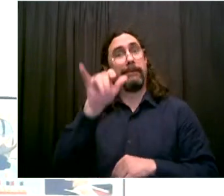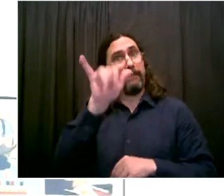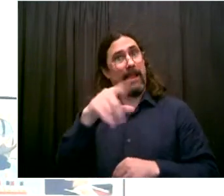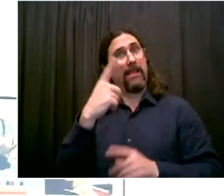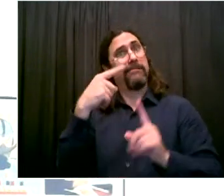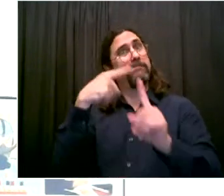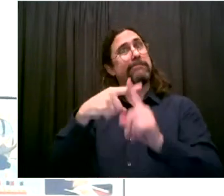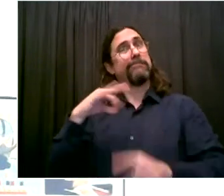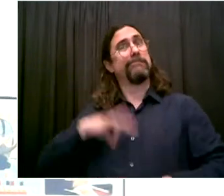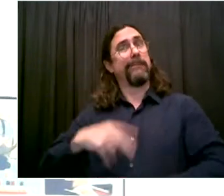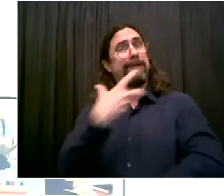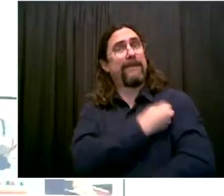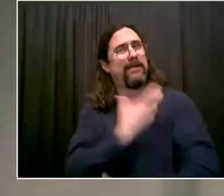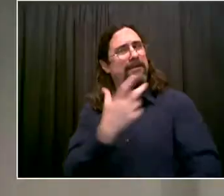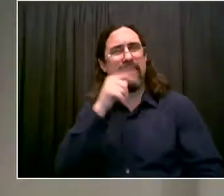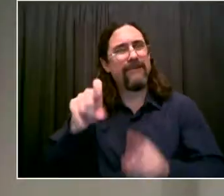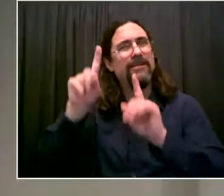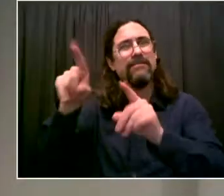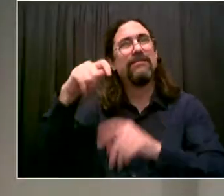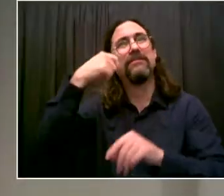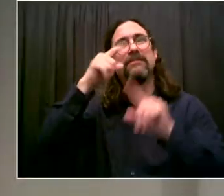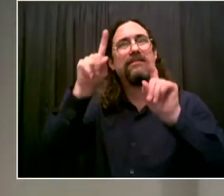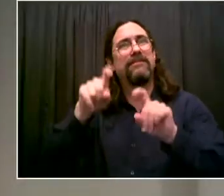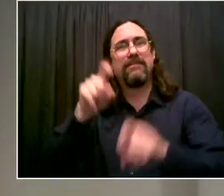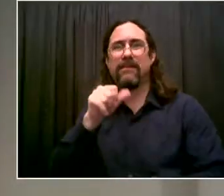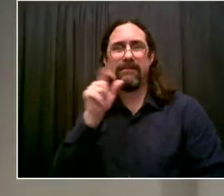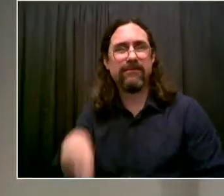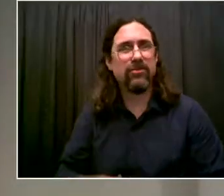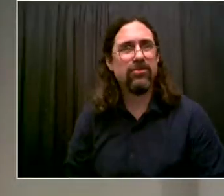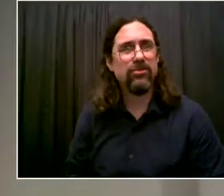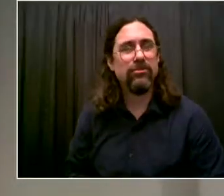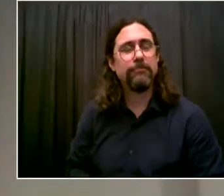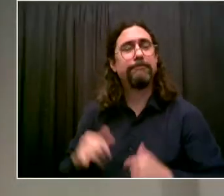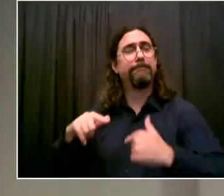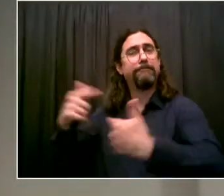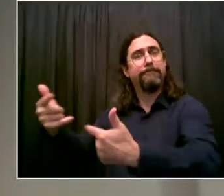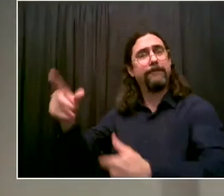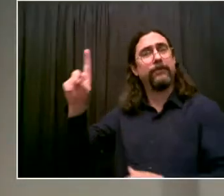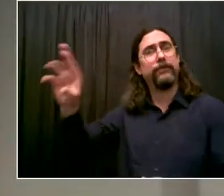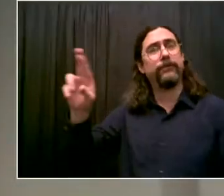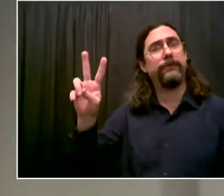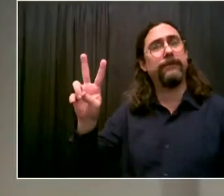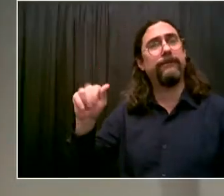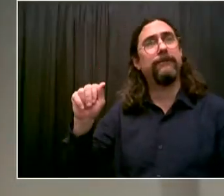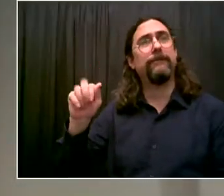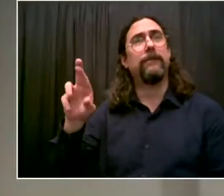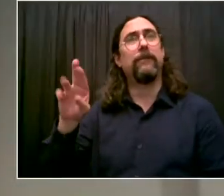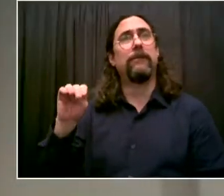UNVACCINATED. IT'S ONE MORE REASON WHY GETTING VACNCIAT EDIS SO IMPORTANT. DR. VARMA?